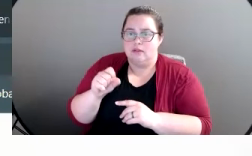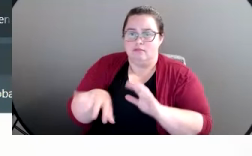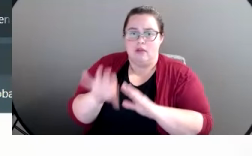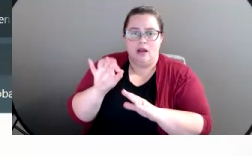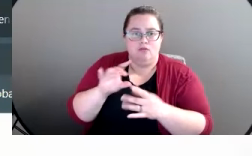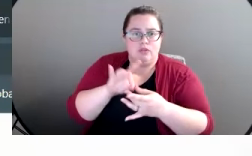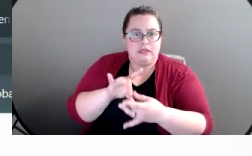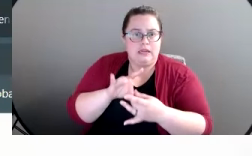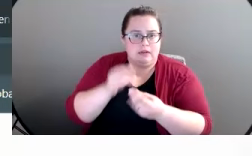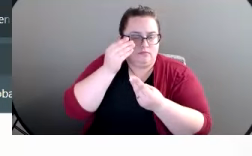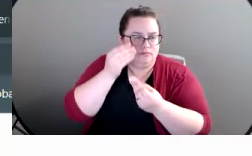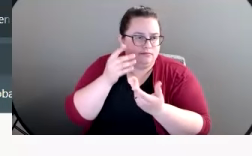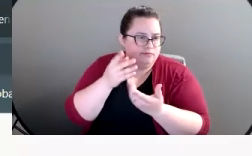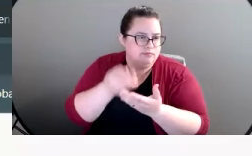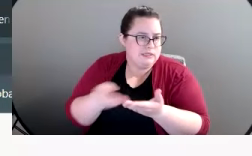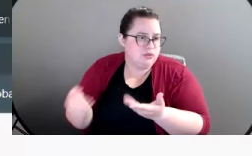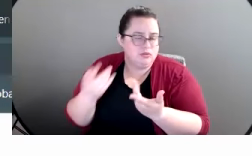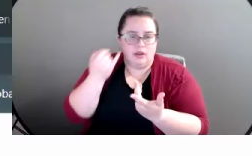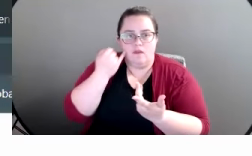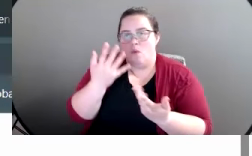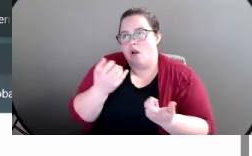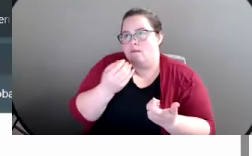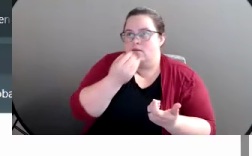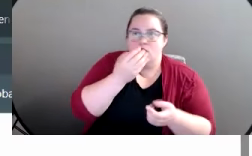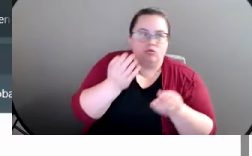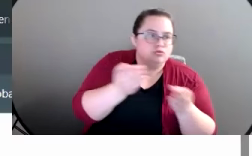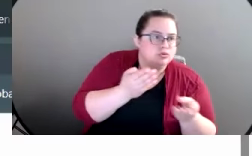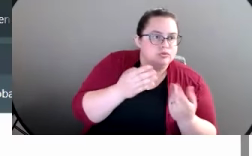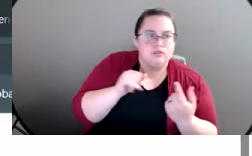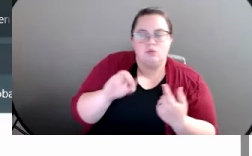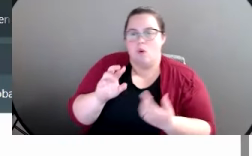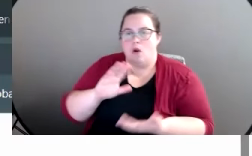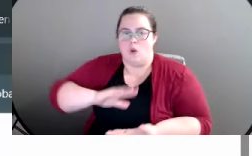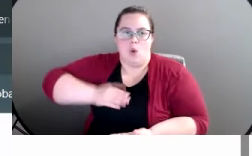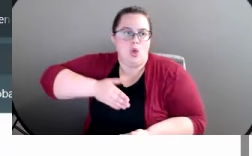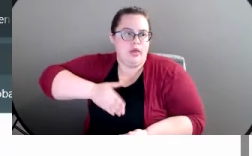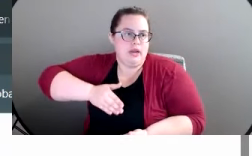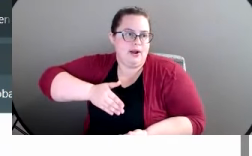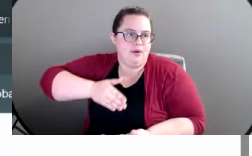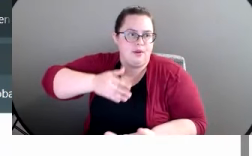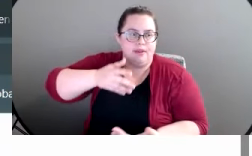If I want to look for something like food service or culinary and just to interrupt,